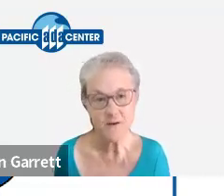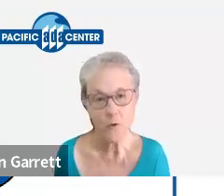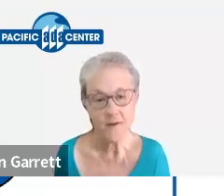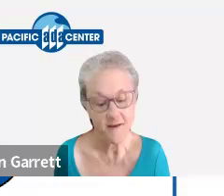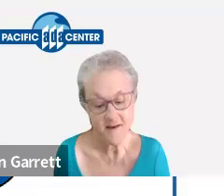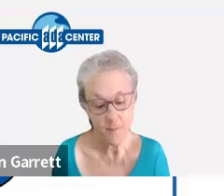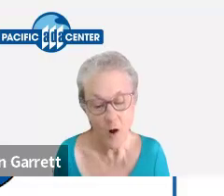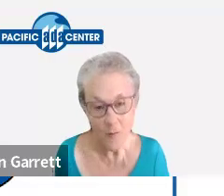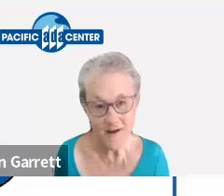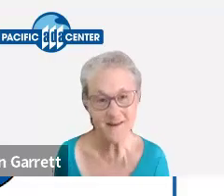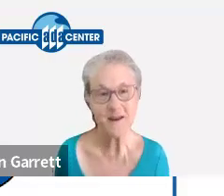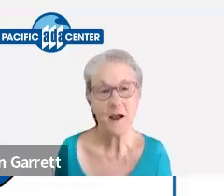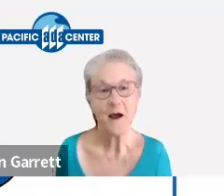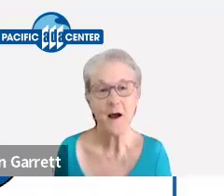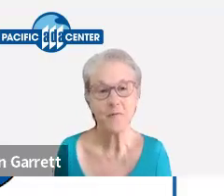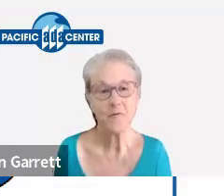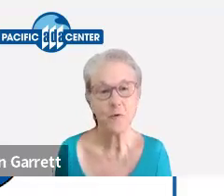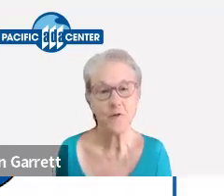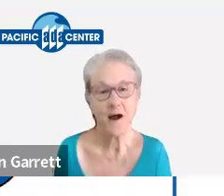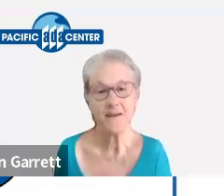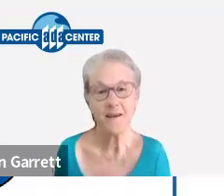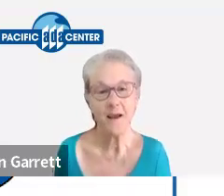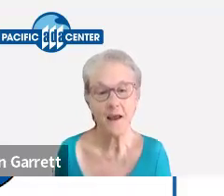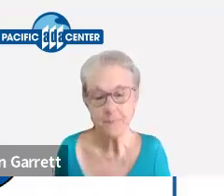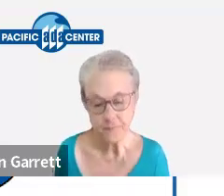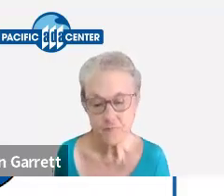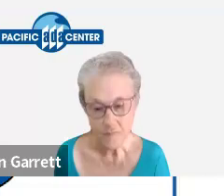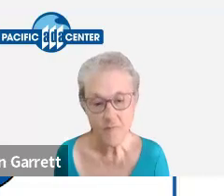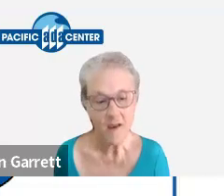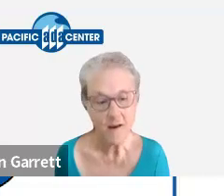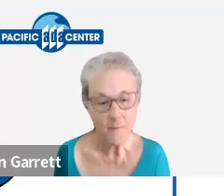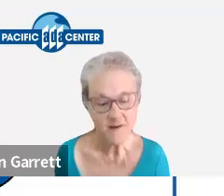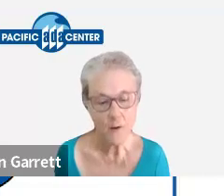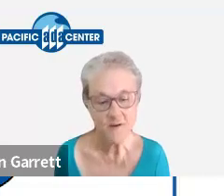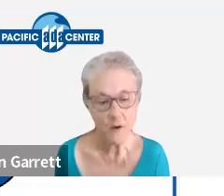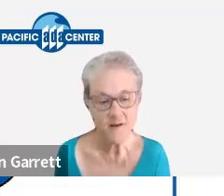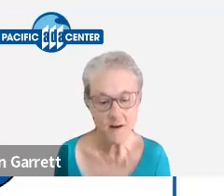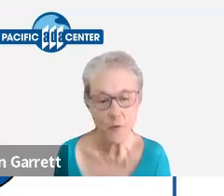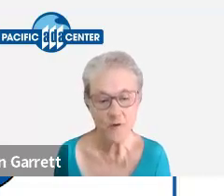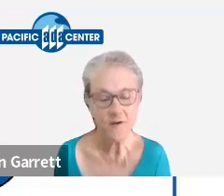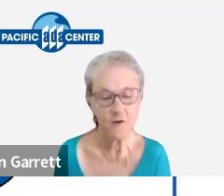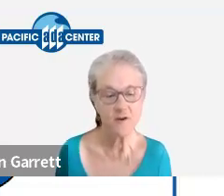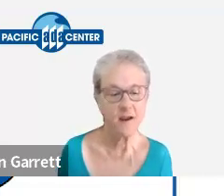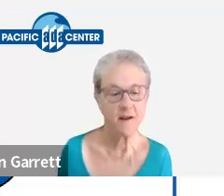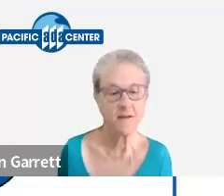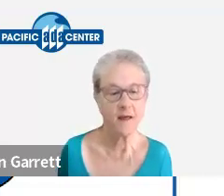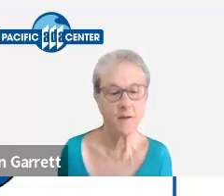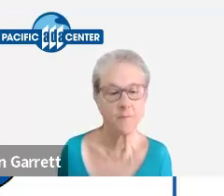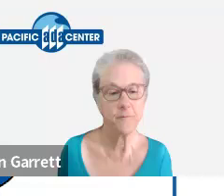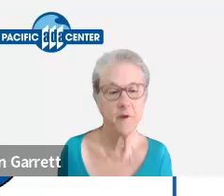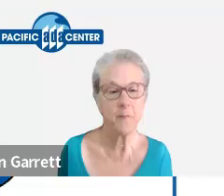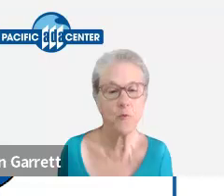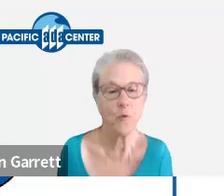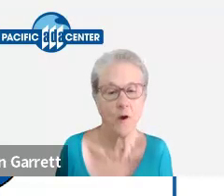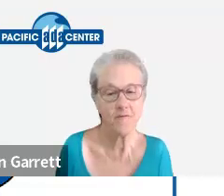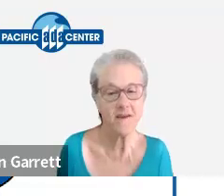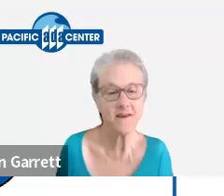or the small bus for the IDEA. So it's important to understand that people faced